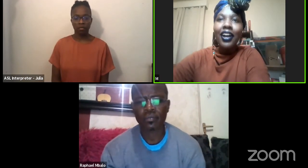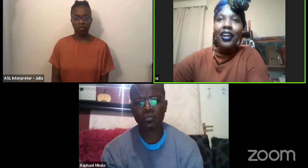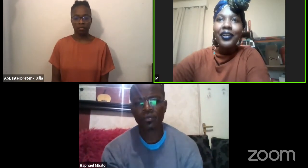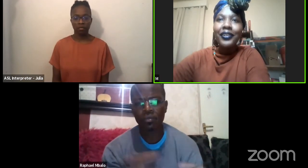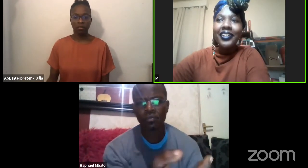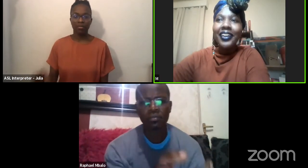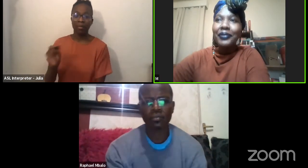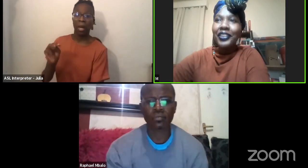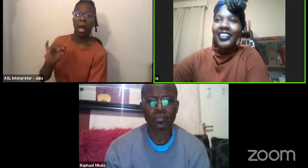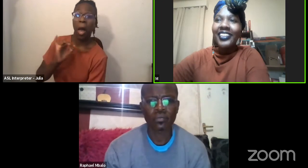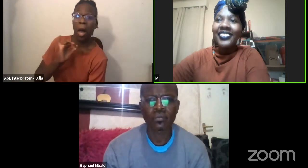oh, I'm sorry.